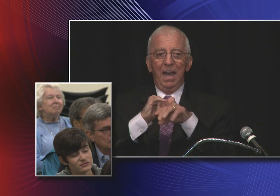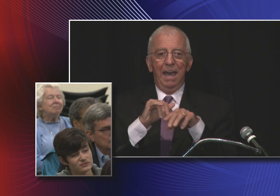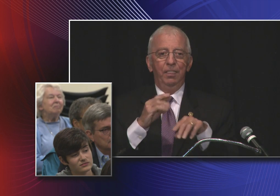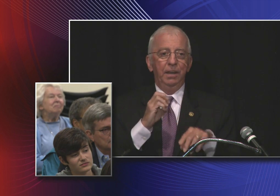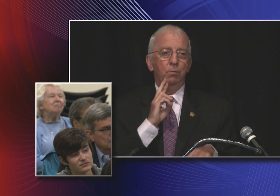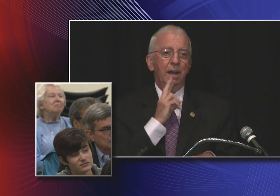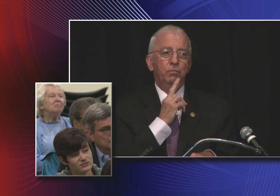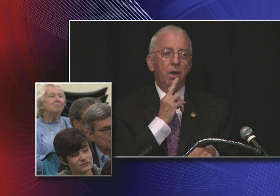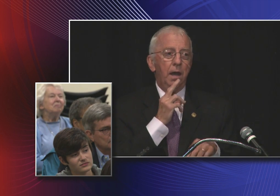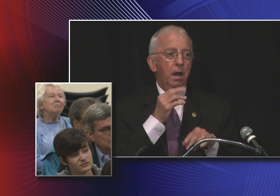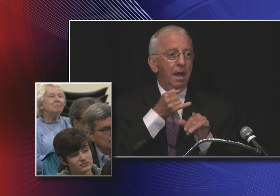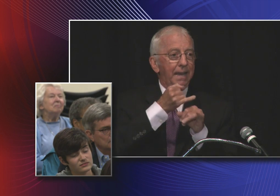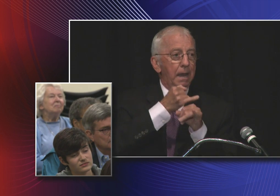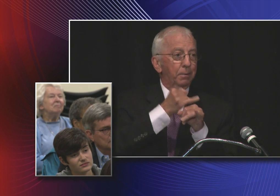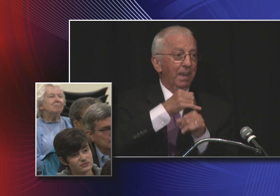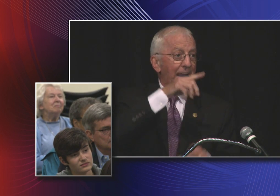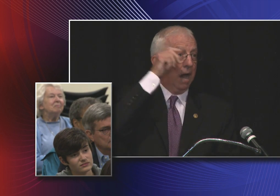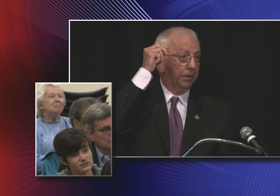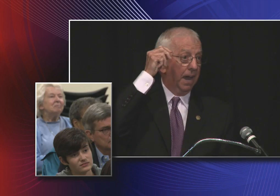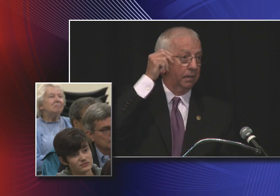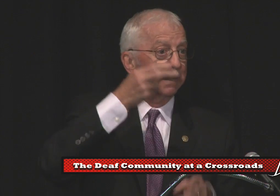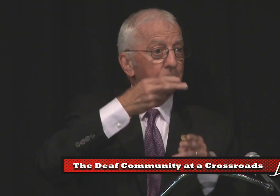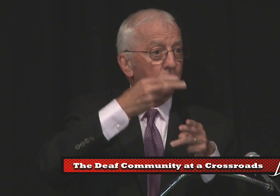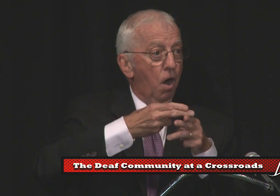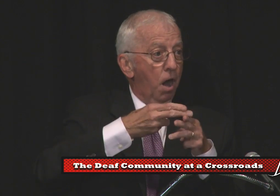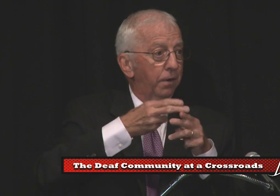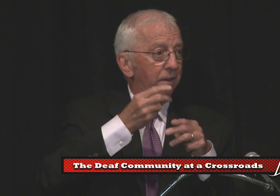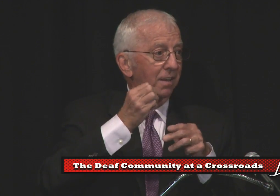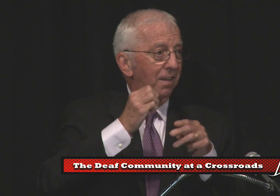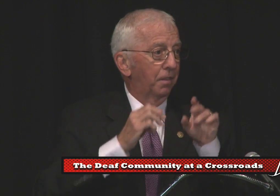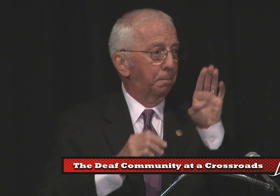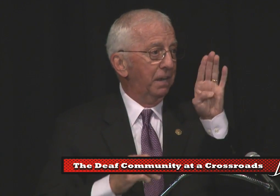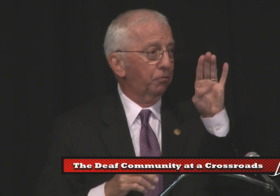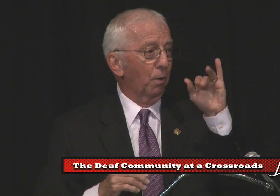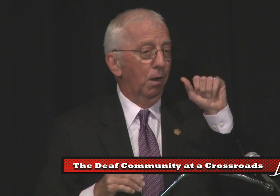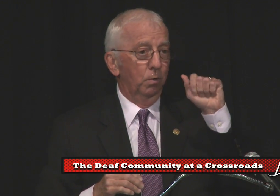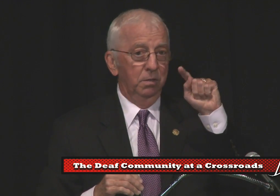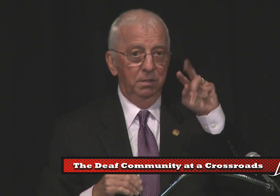that the restaurant on campus at Gallaudet is called The Bistro.